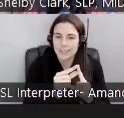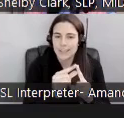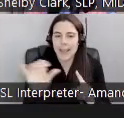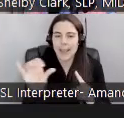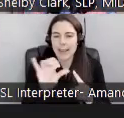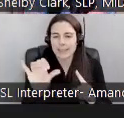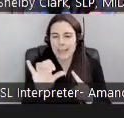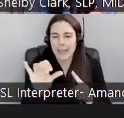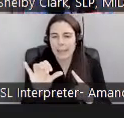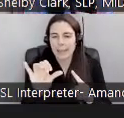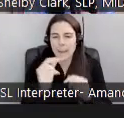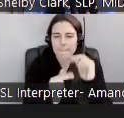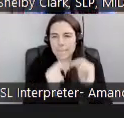sink and crack and fail